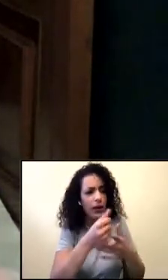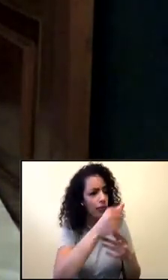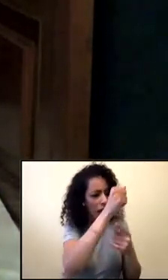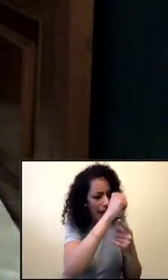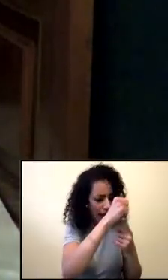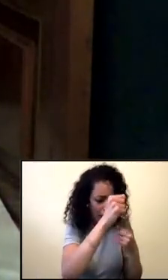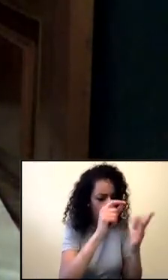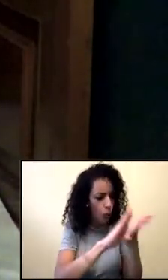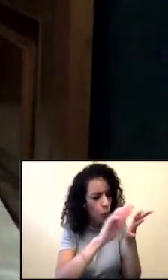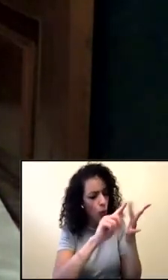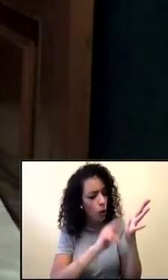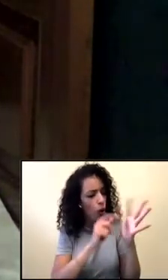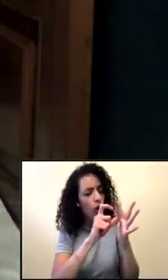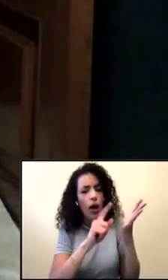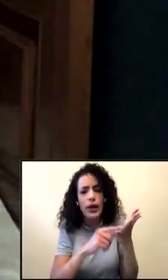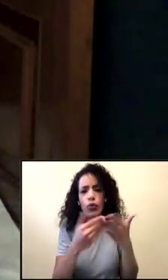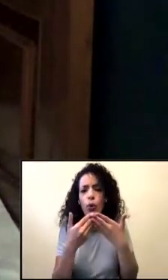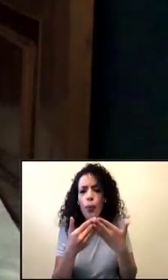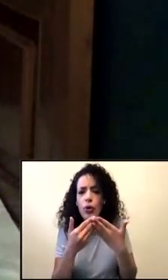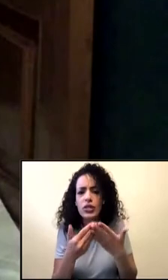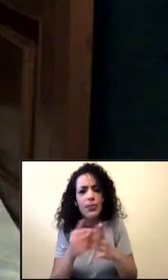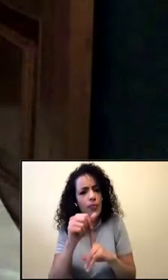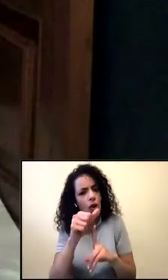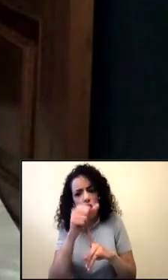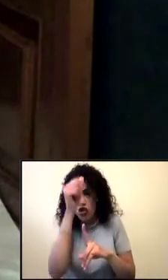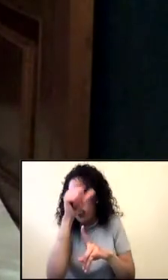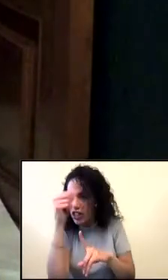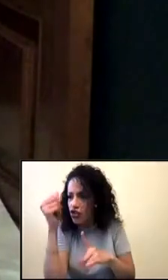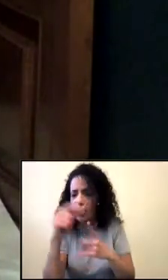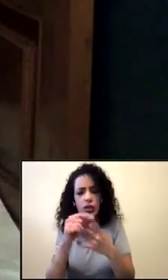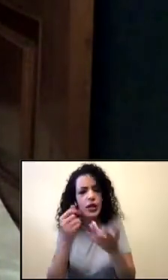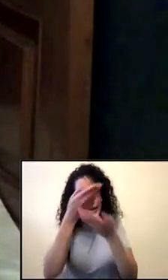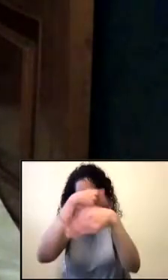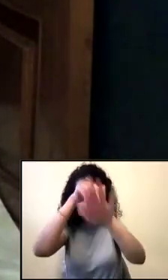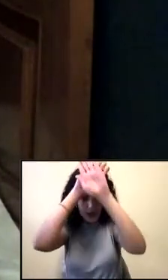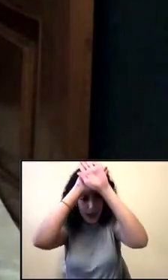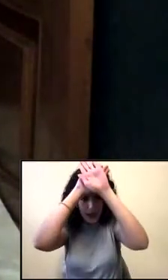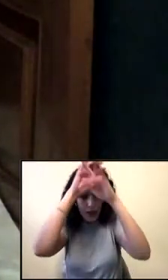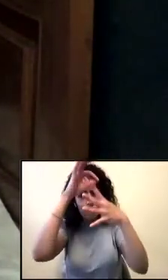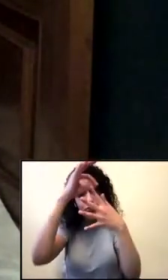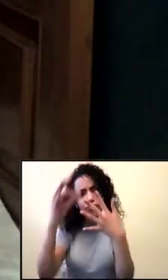Pakistani, Bangladeshi. And I felt that the best way was to do it through material culture,